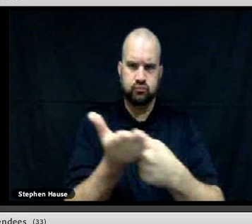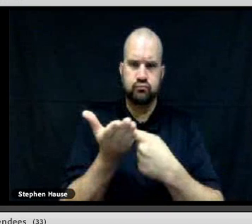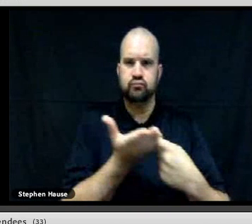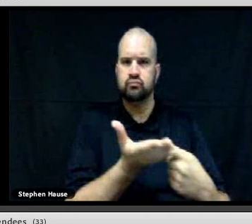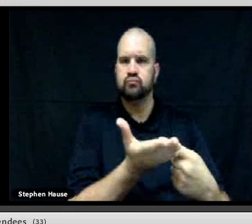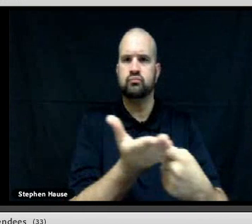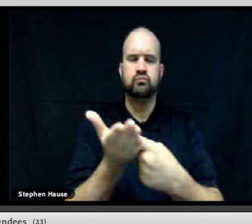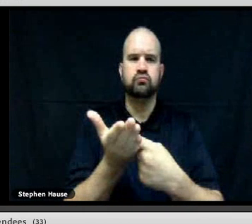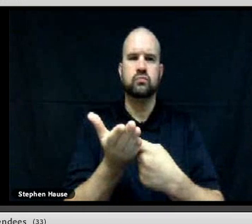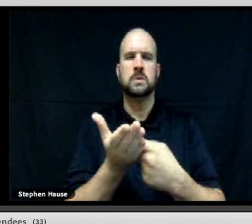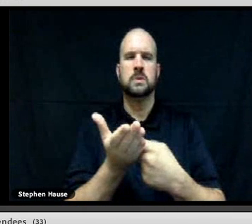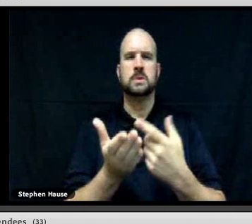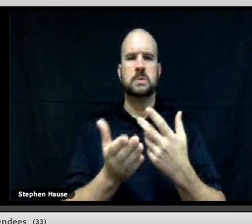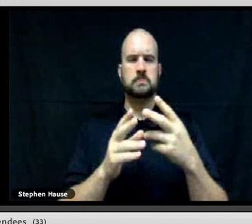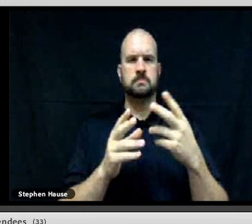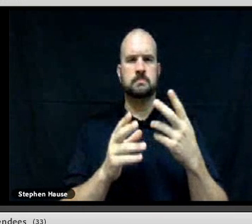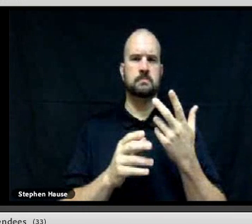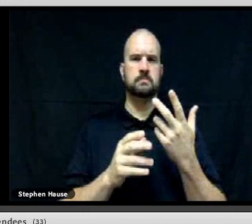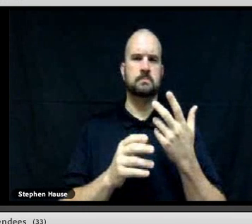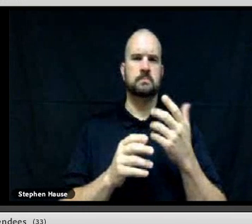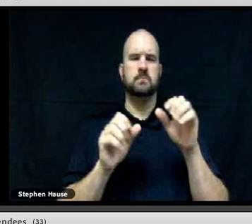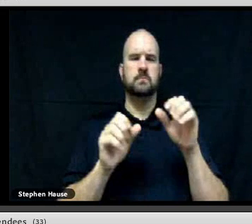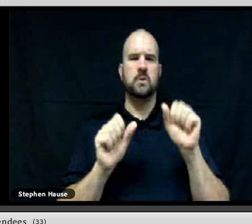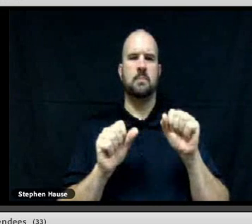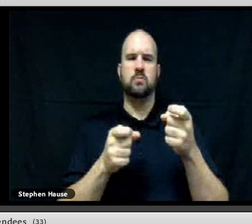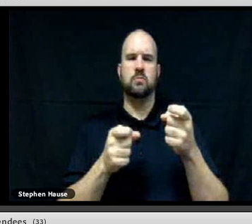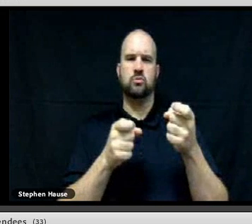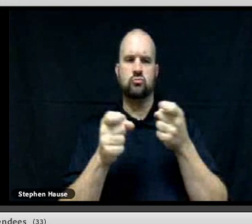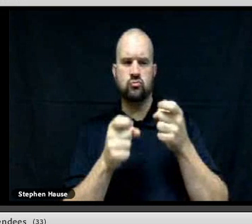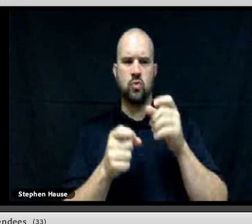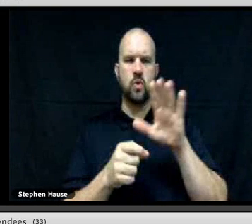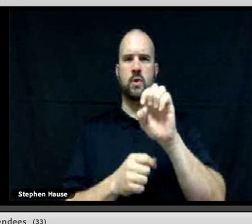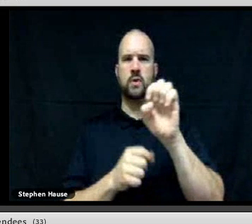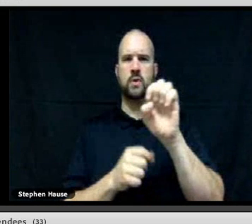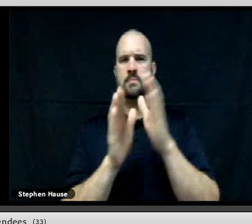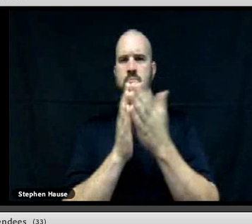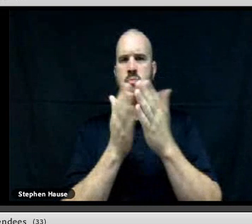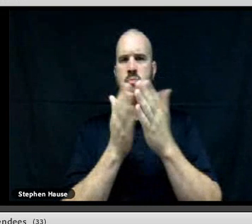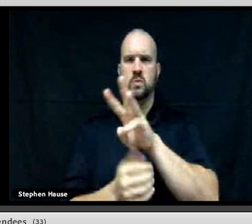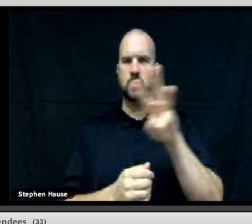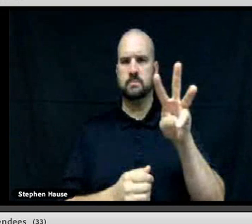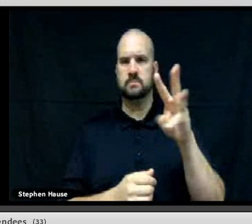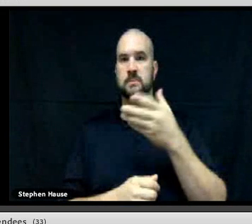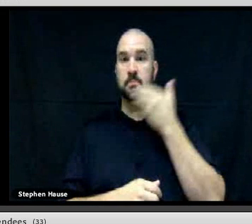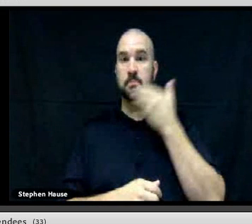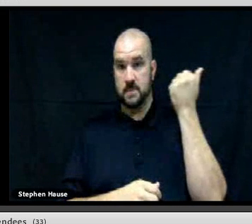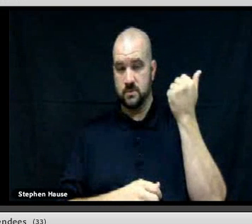to be able to control their e-books platforms a little bit better. So, that's some of the stuff that they're -- work that